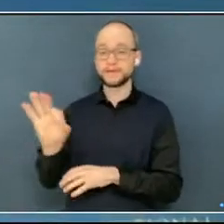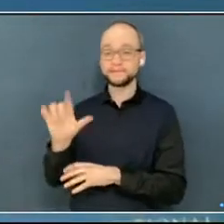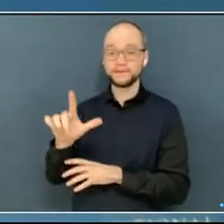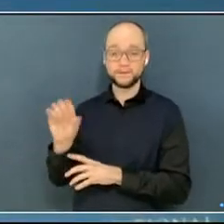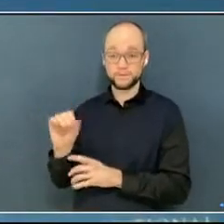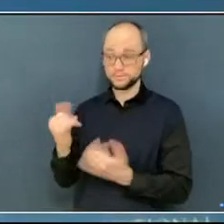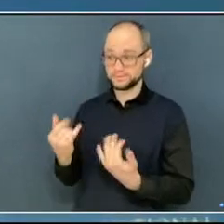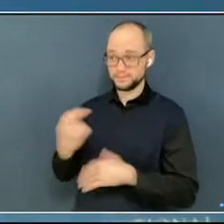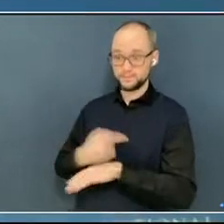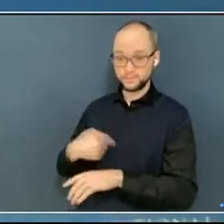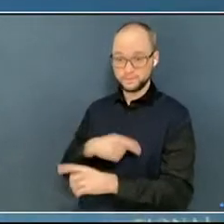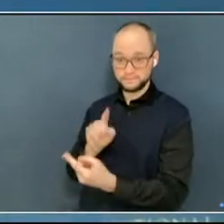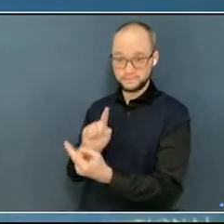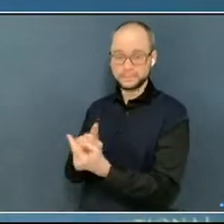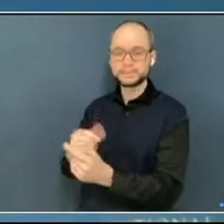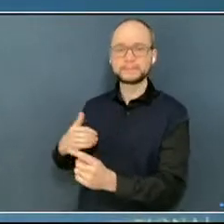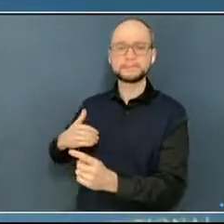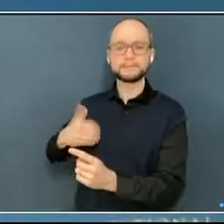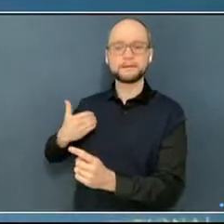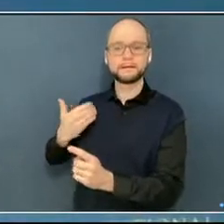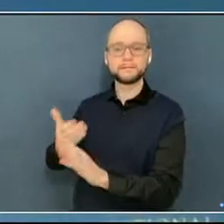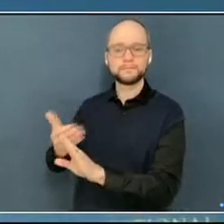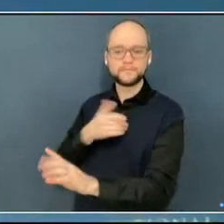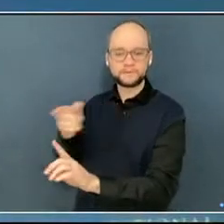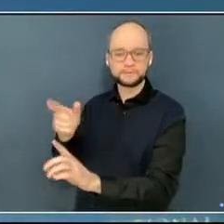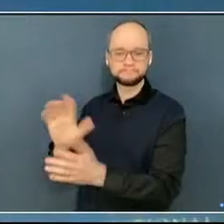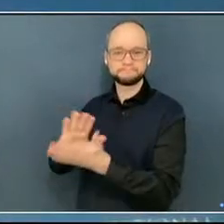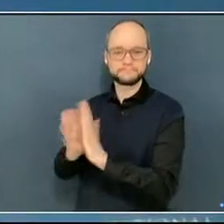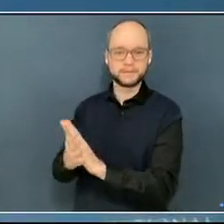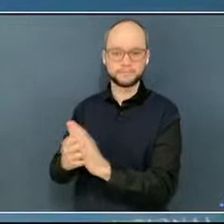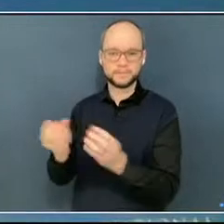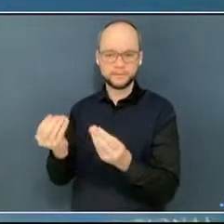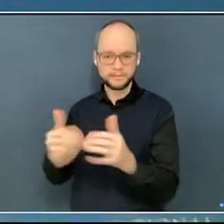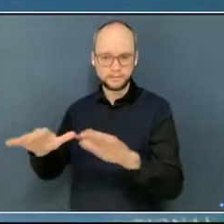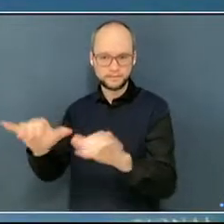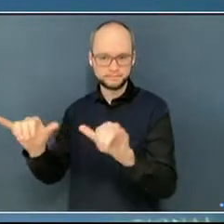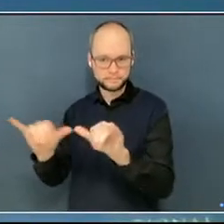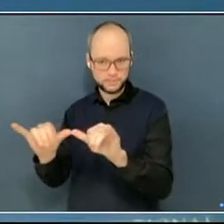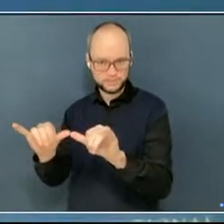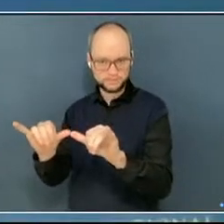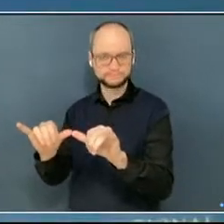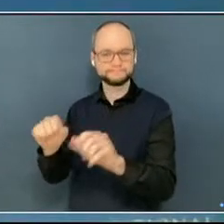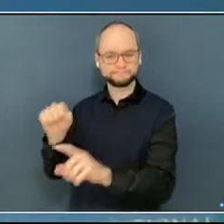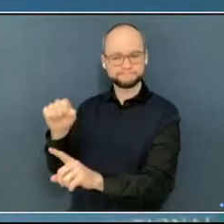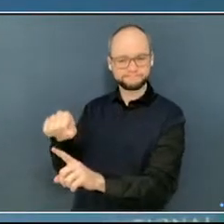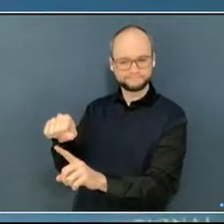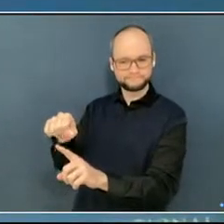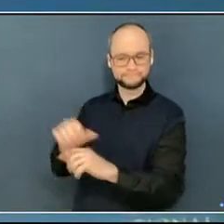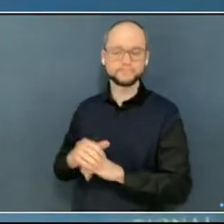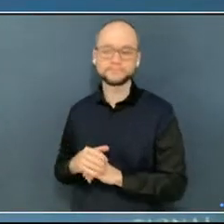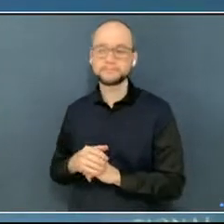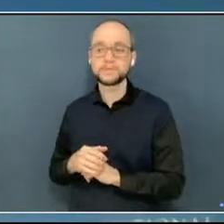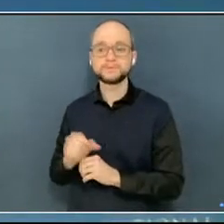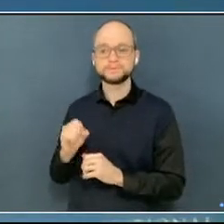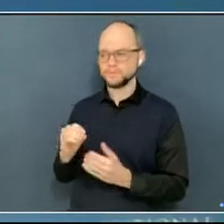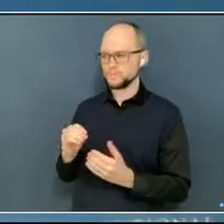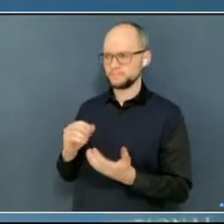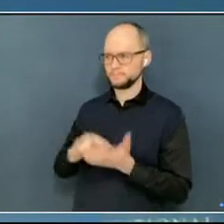before he became a landscape architect. So we will have an opportunity to learn about what influenced